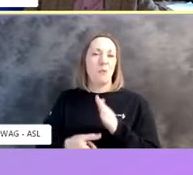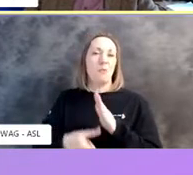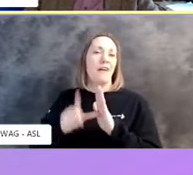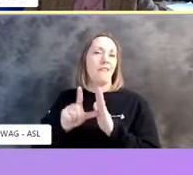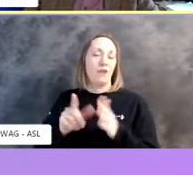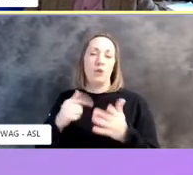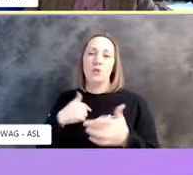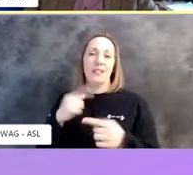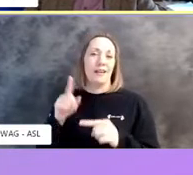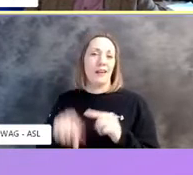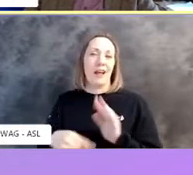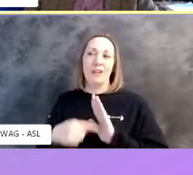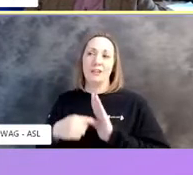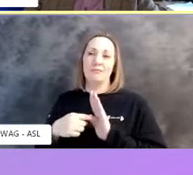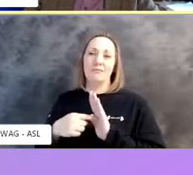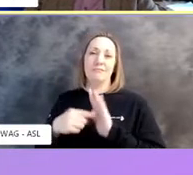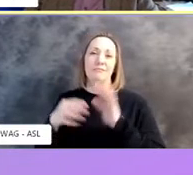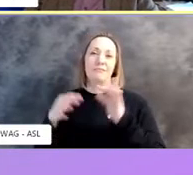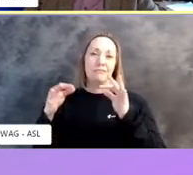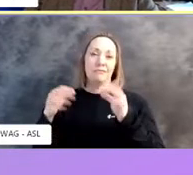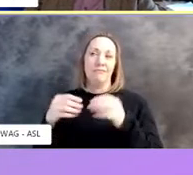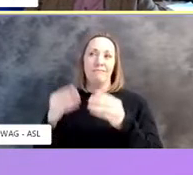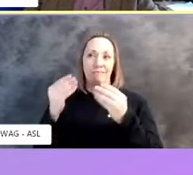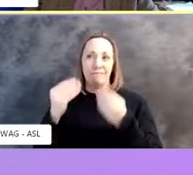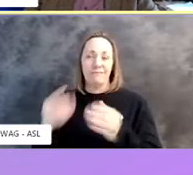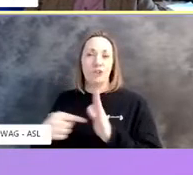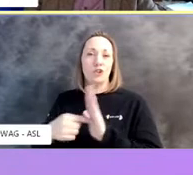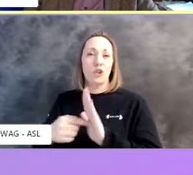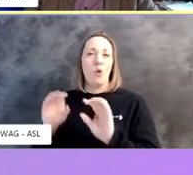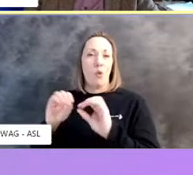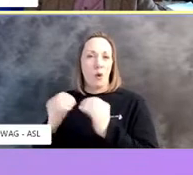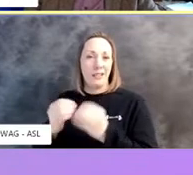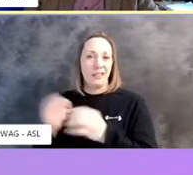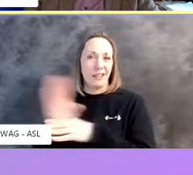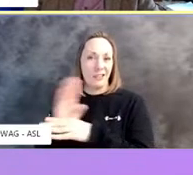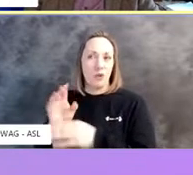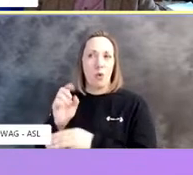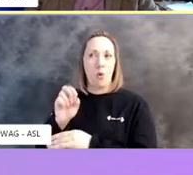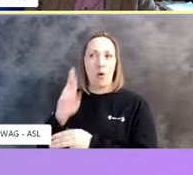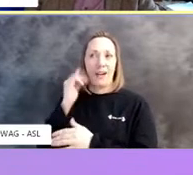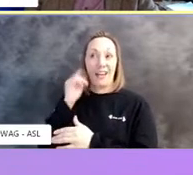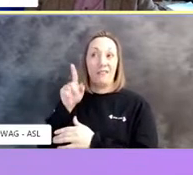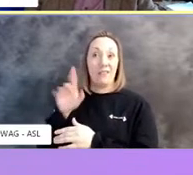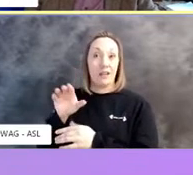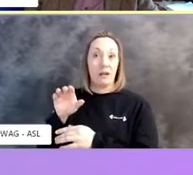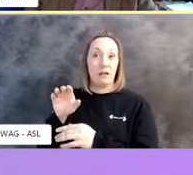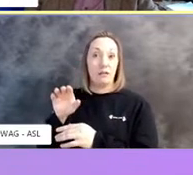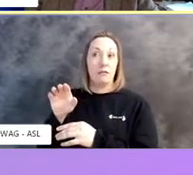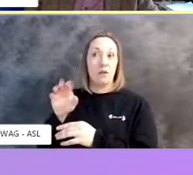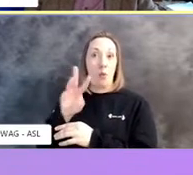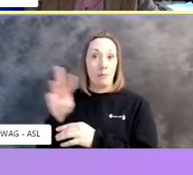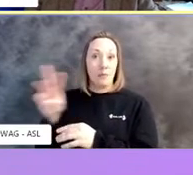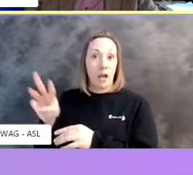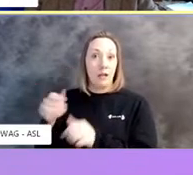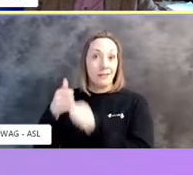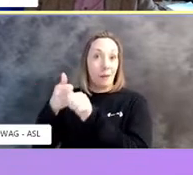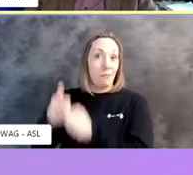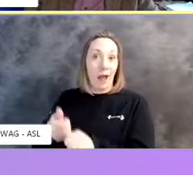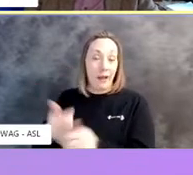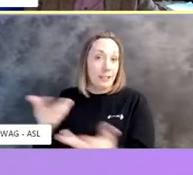simplified they are fully automated. They cover a large number of pages usually in around four hundred pages, precise, and we need to do about two hundred and fifty